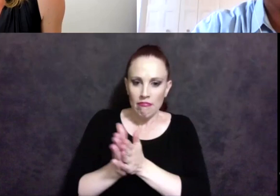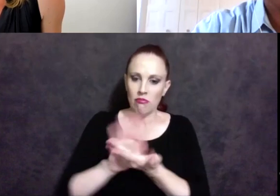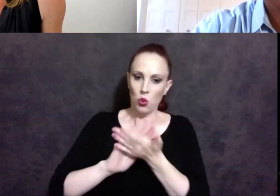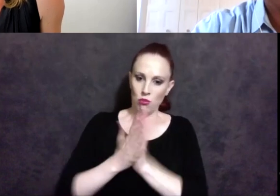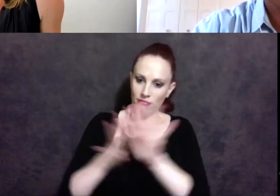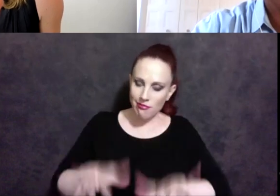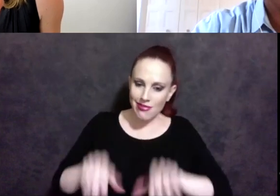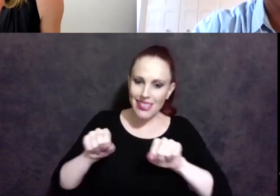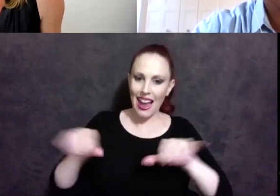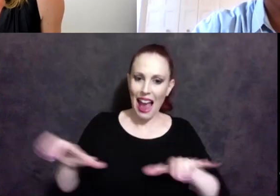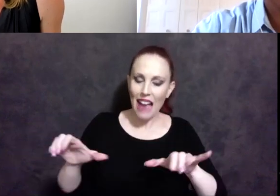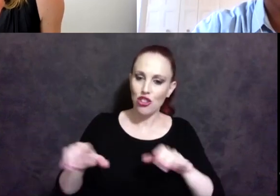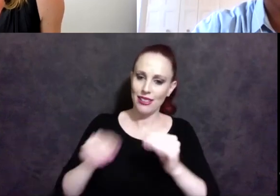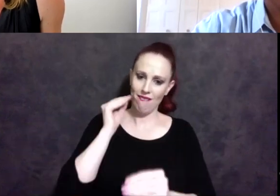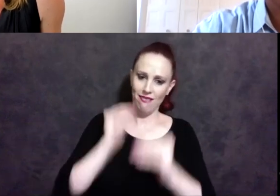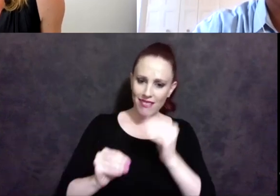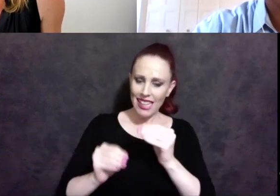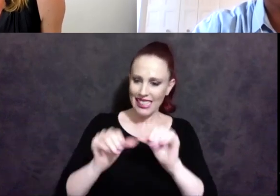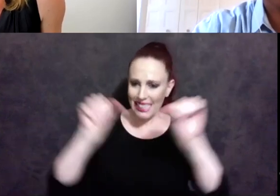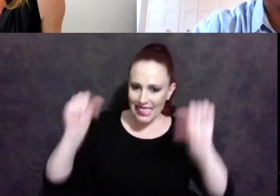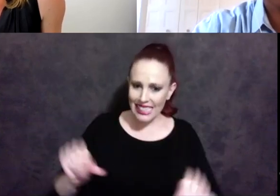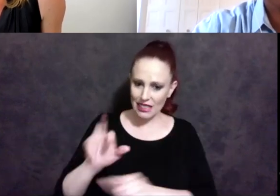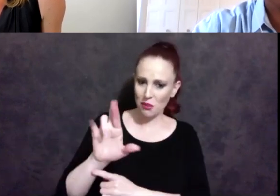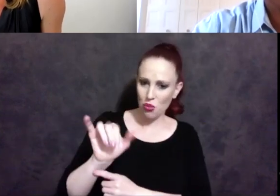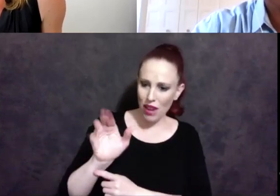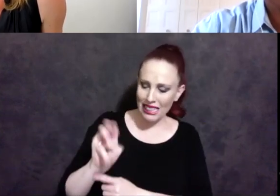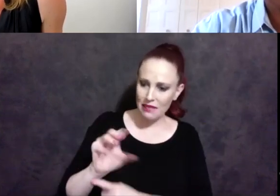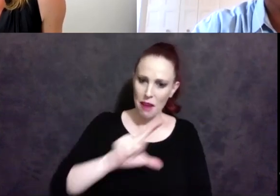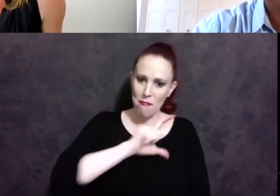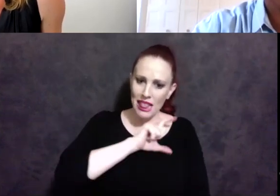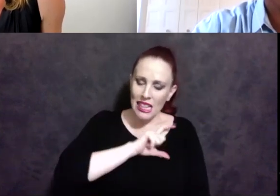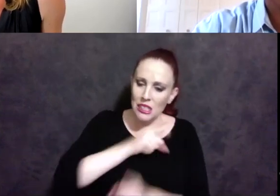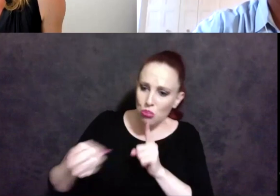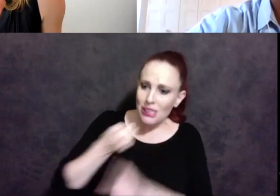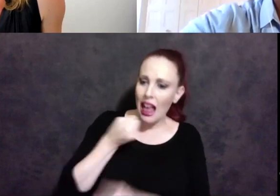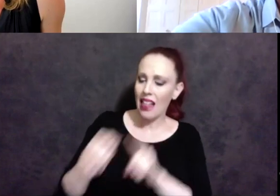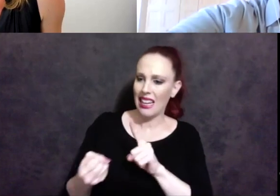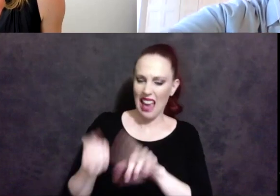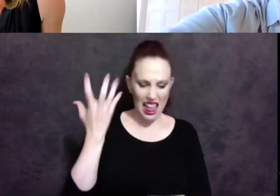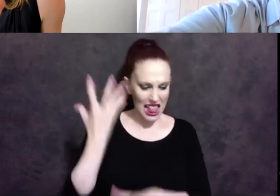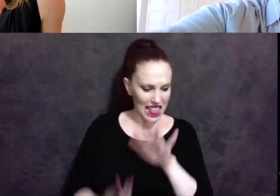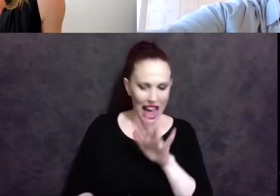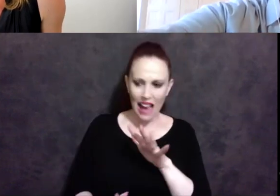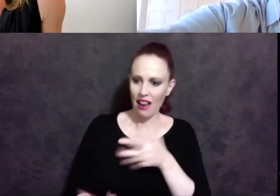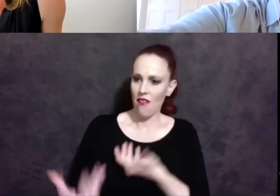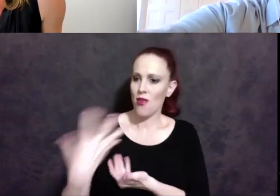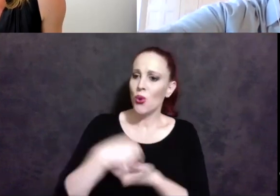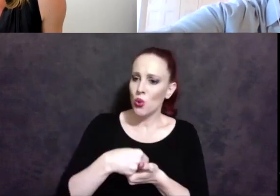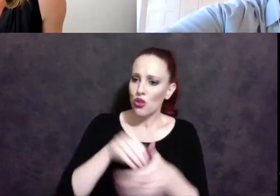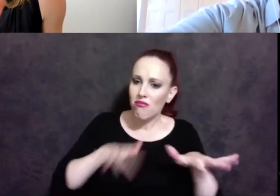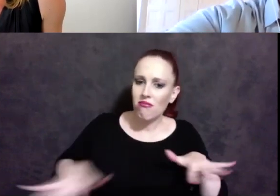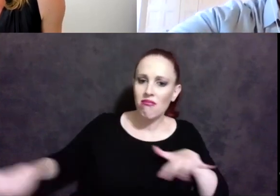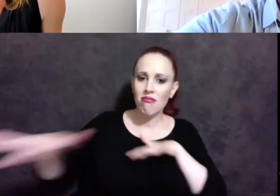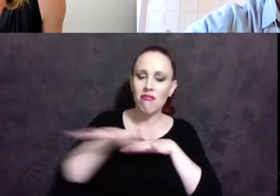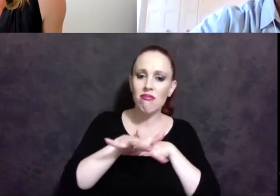systemic racism and police brutality and a lack of inclusion across all of our many different